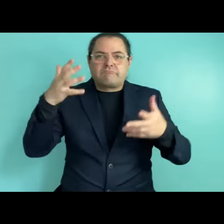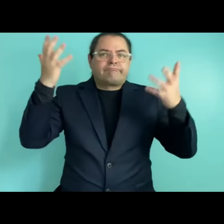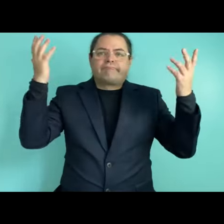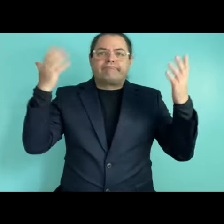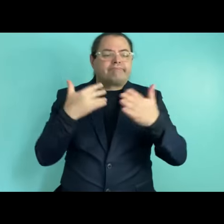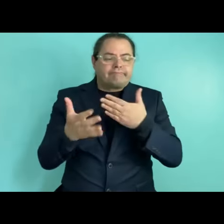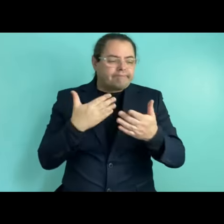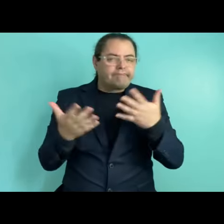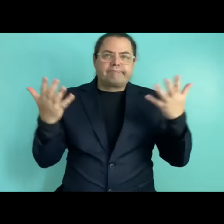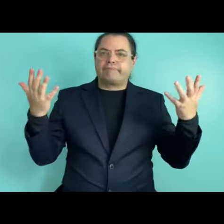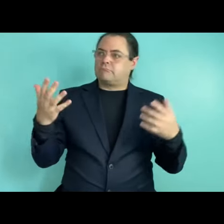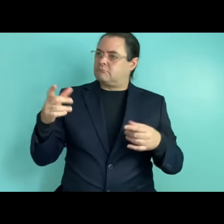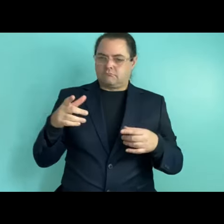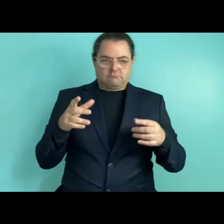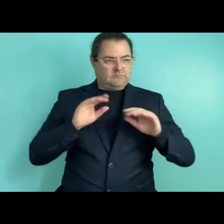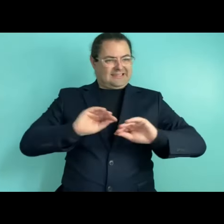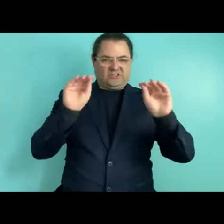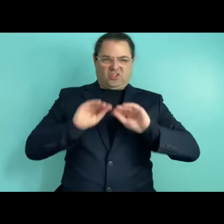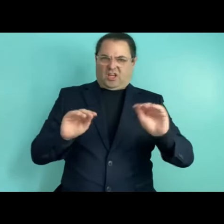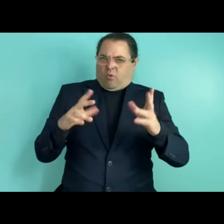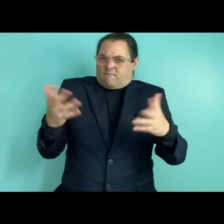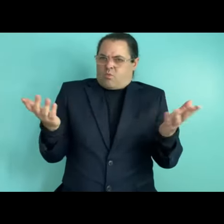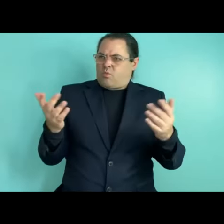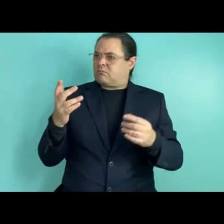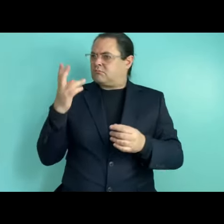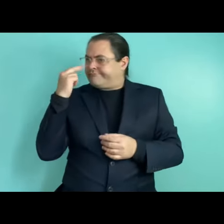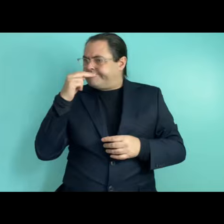disability in those mainstream a training. 15:49:42 And lastly,